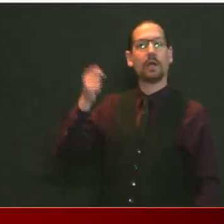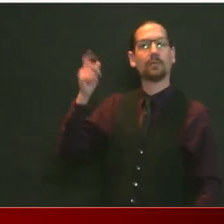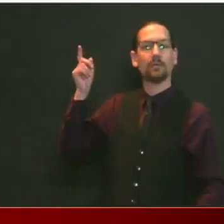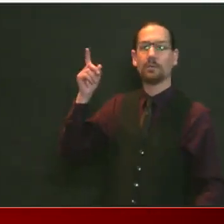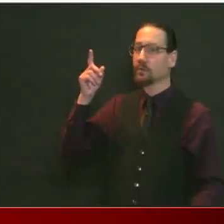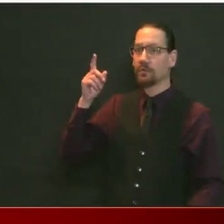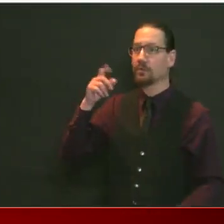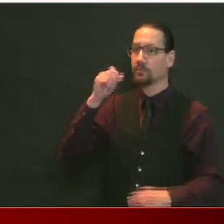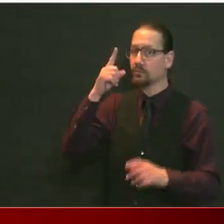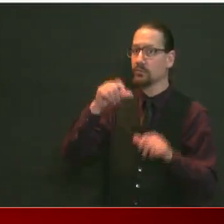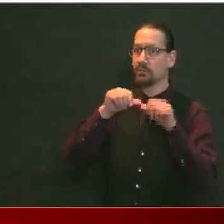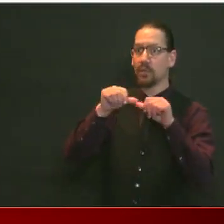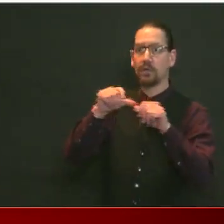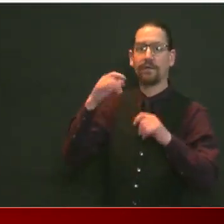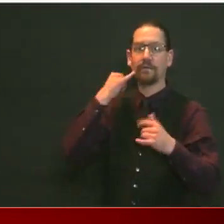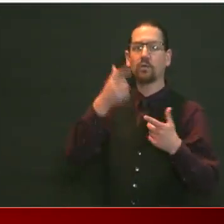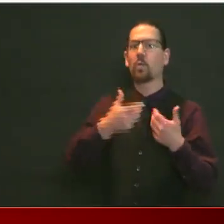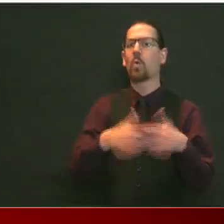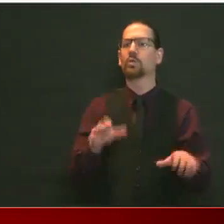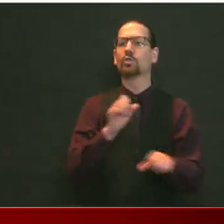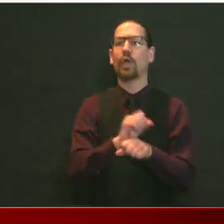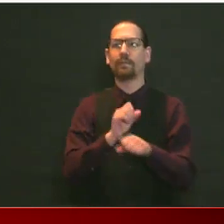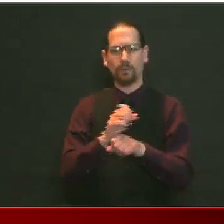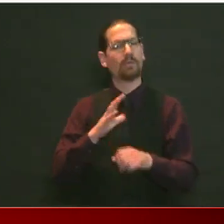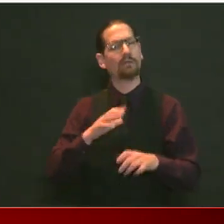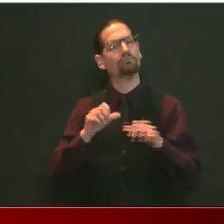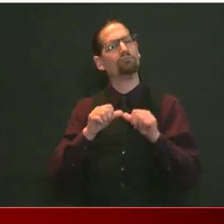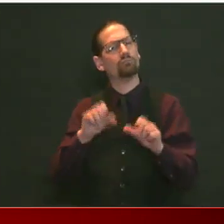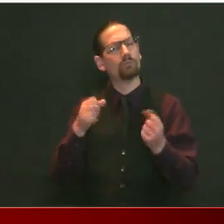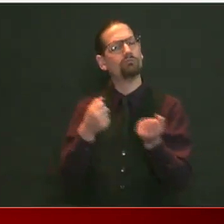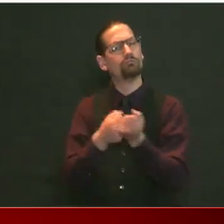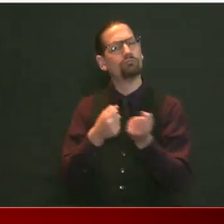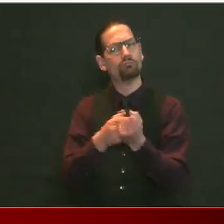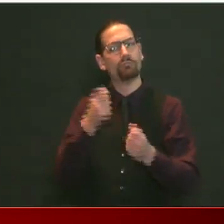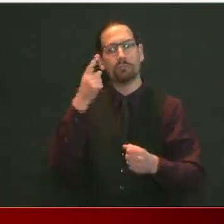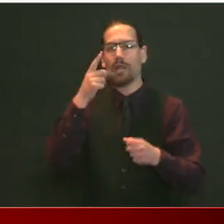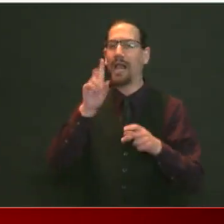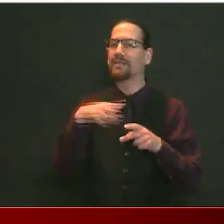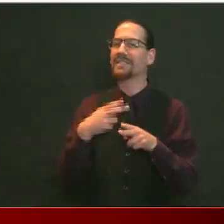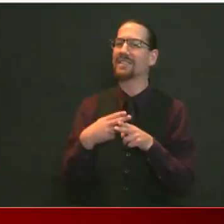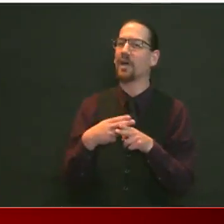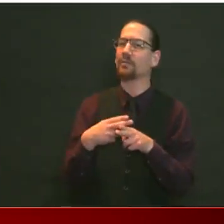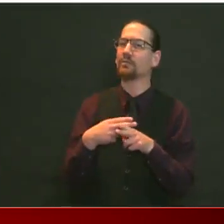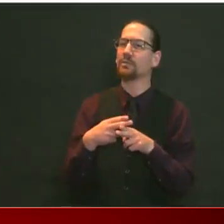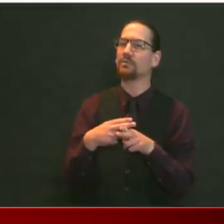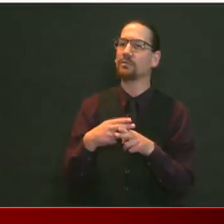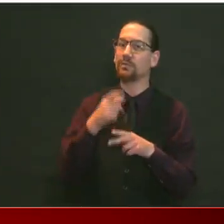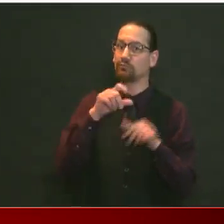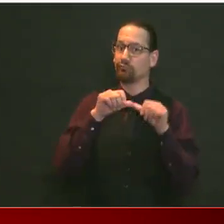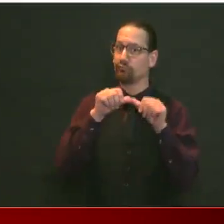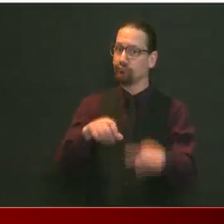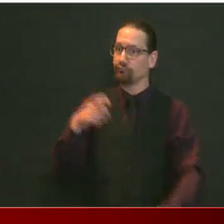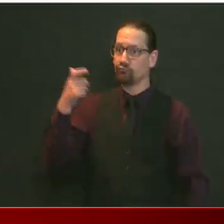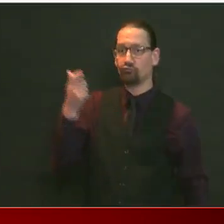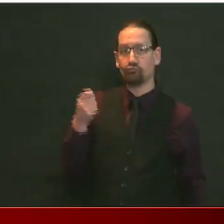THESE UNEMPLOYMENT INSURANCE BENEFITS WERE NEVER INTENDED TO THEY WERE INTENDED TO HELP YOU OUT IF YOU LOST YOUR JOB. THEY WEREN'T INTENDED TO KEEP